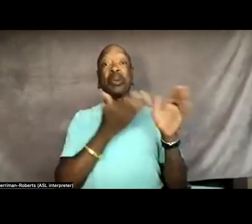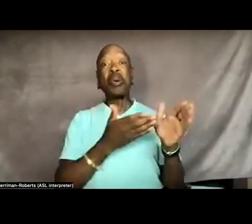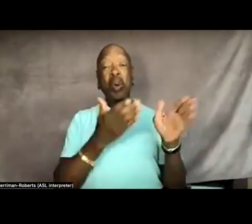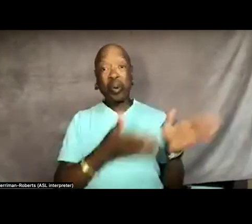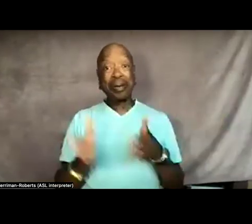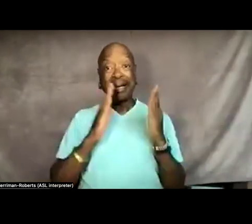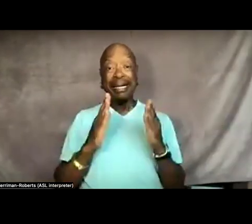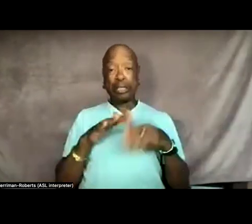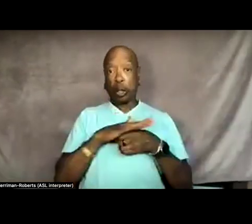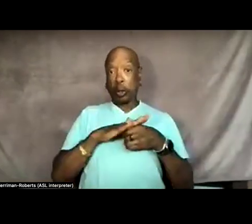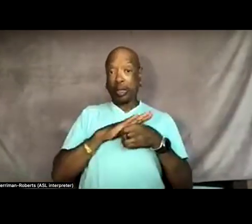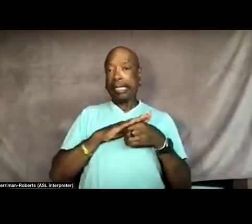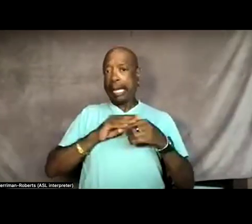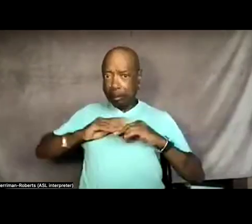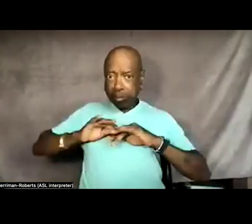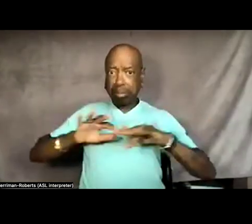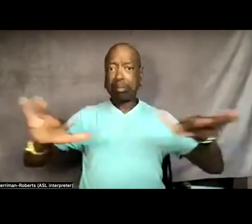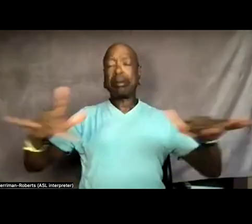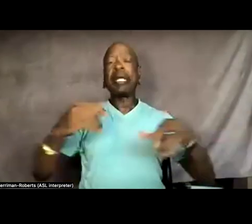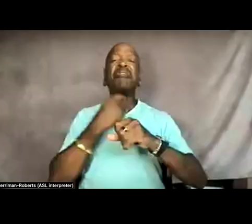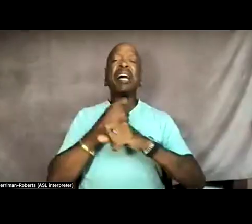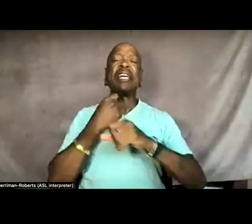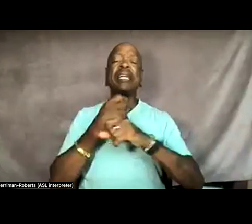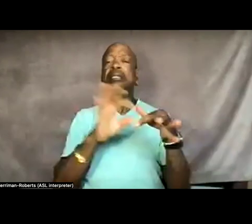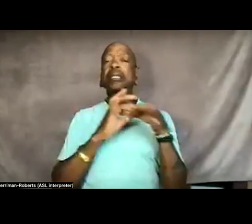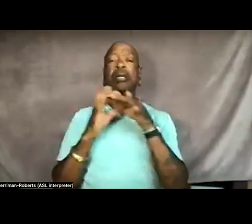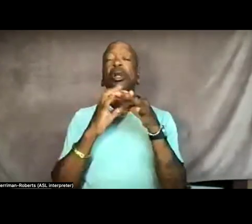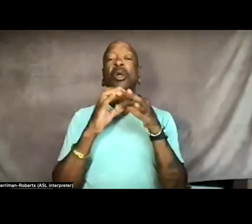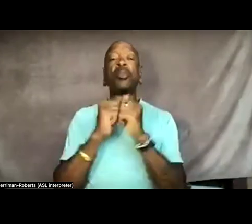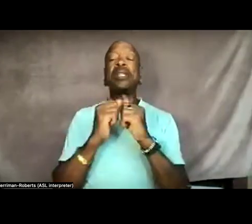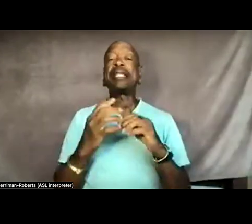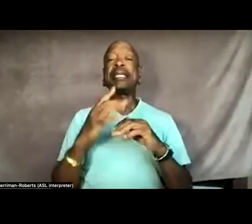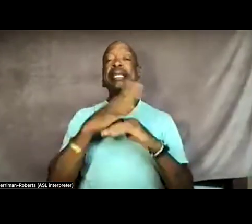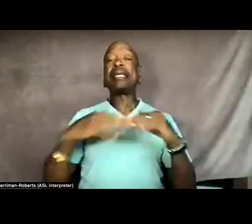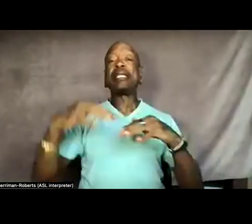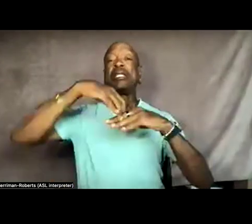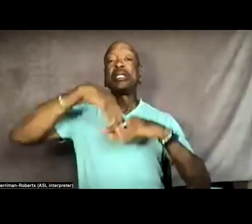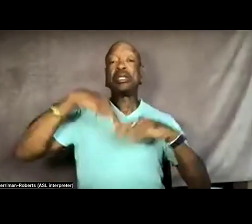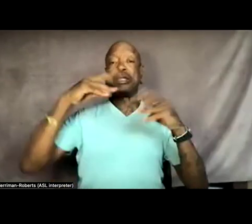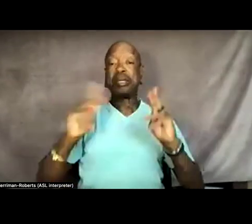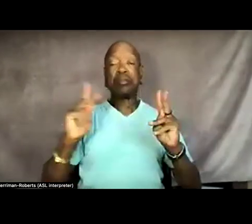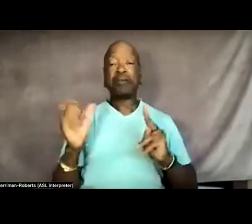honor and fight in solidarity with the indigenous peoples of all of our lands as I mentioned I'm